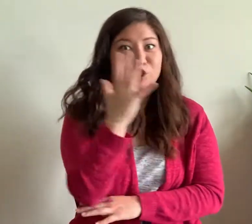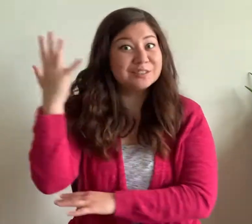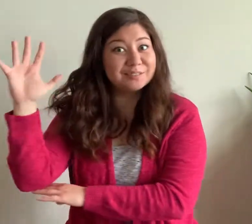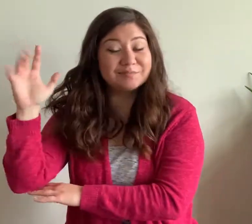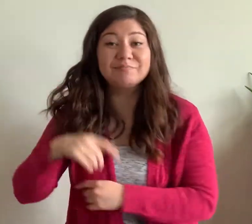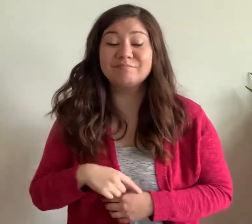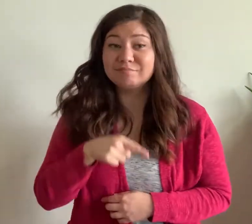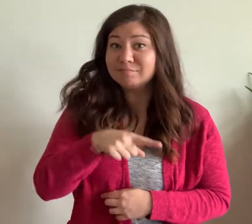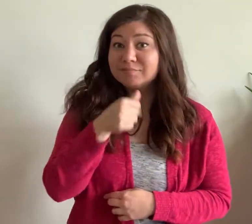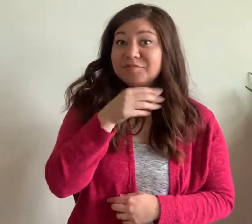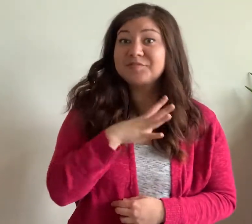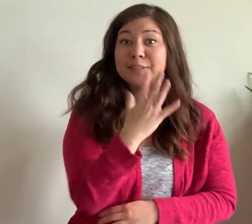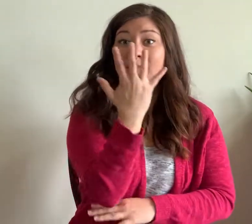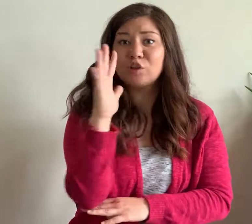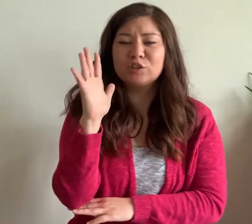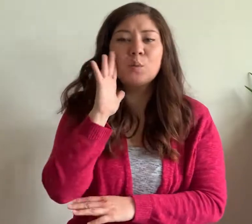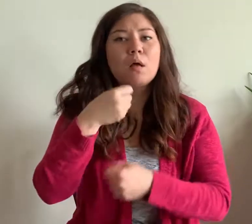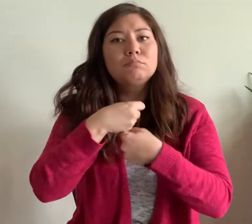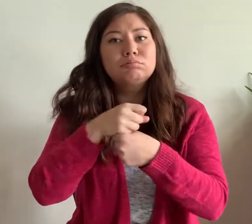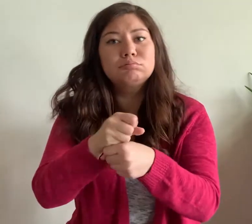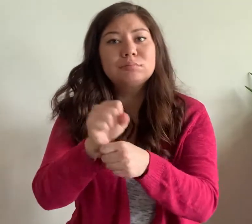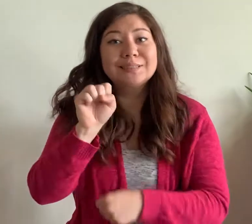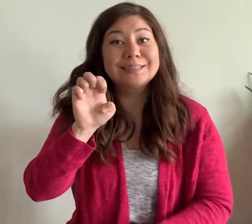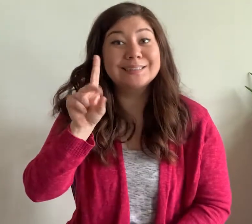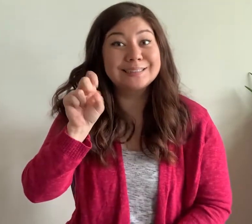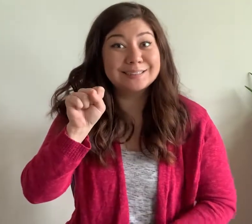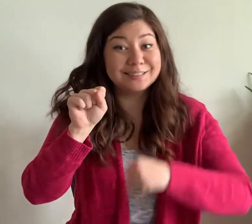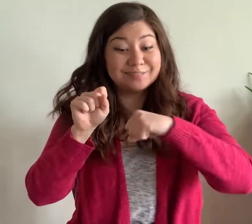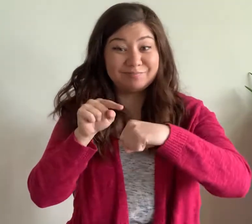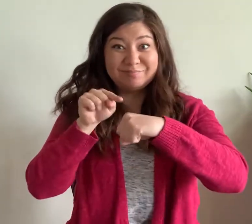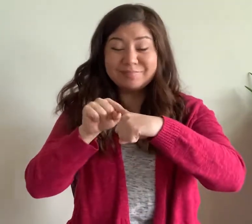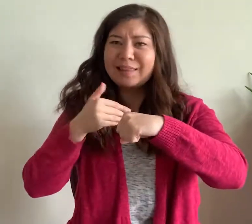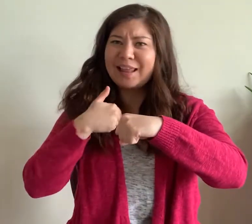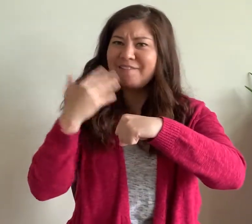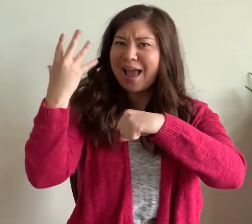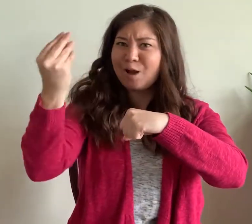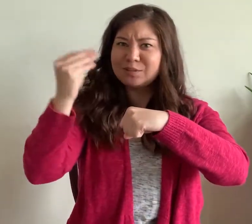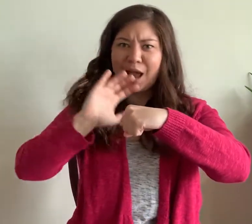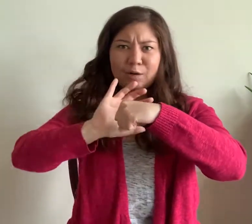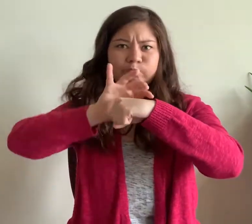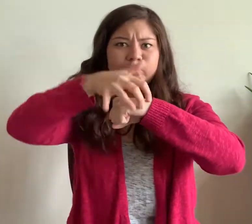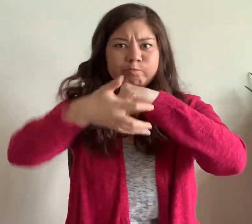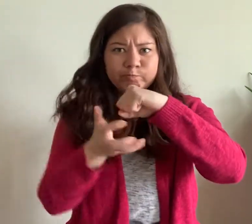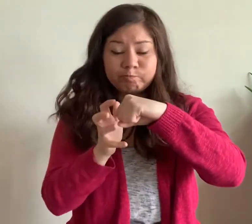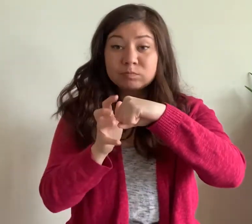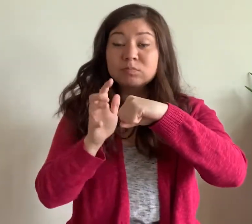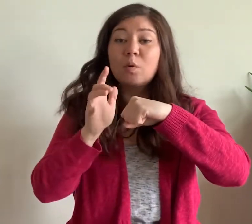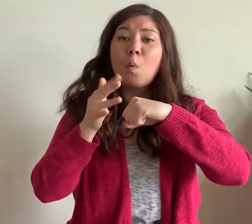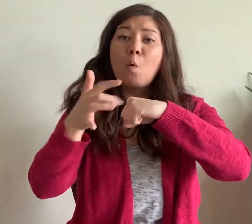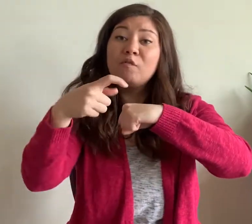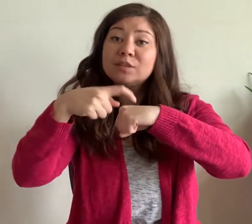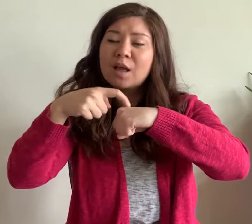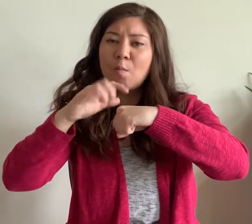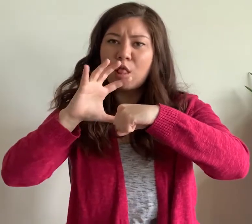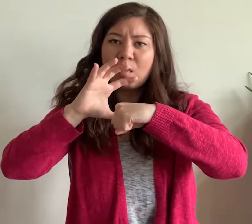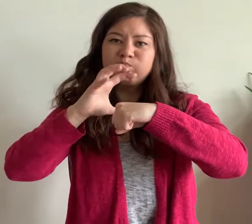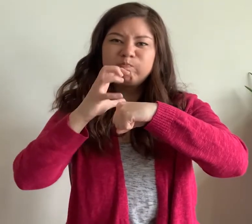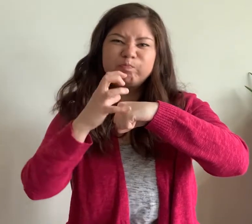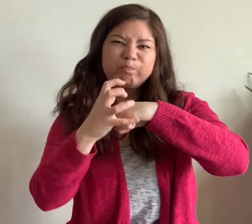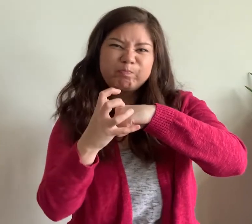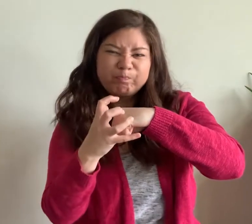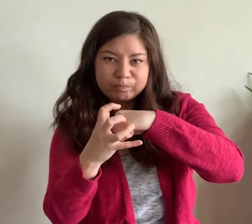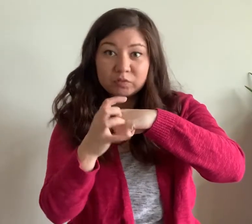the females will produce seeds with an outer coating and when it starts to decay